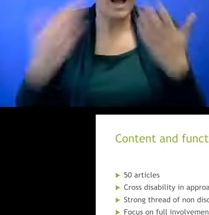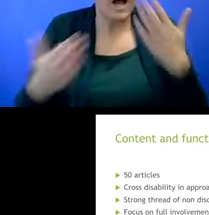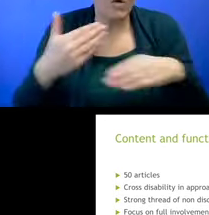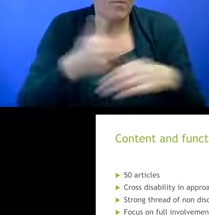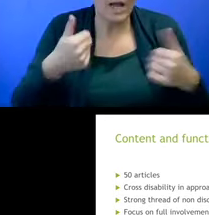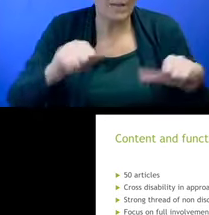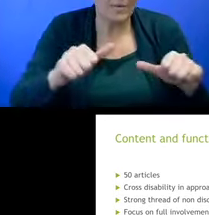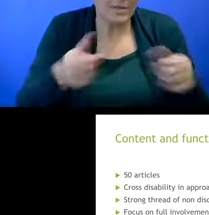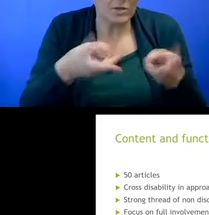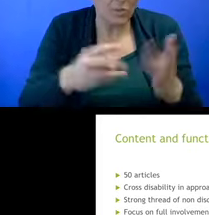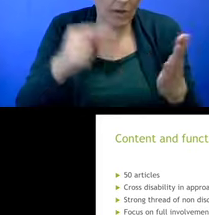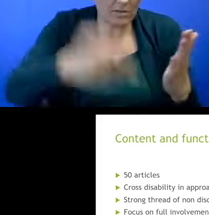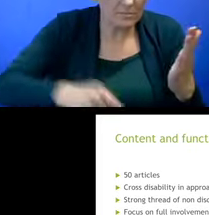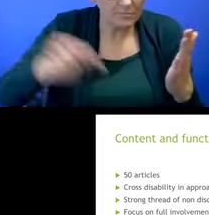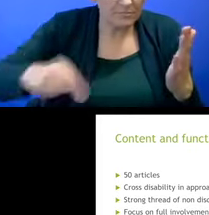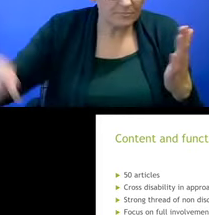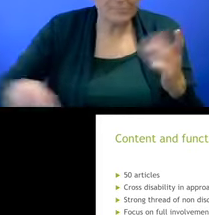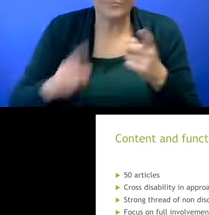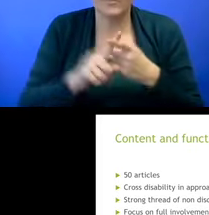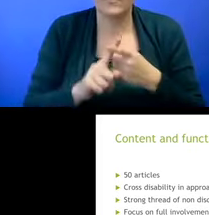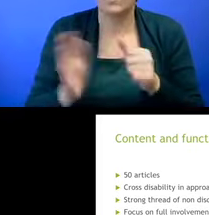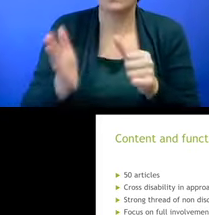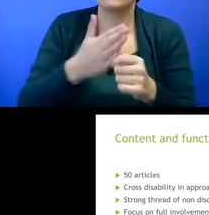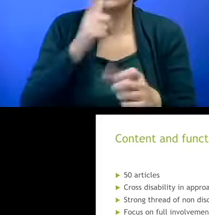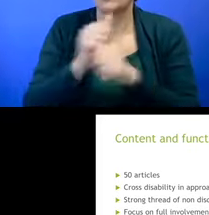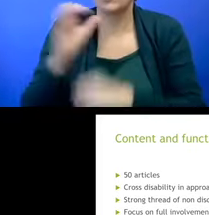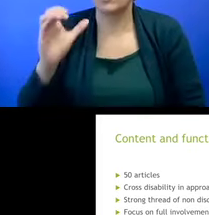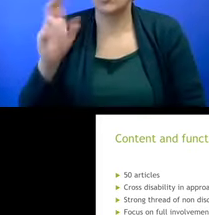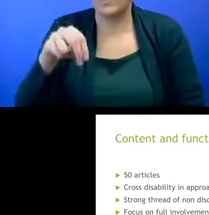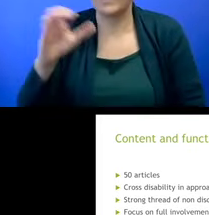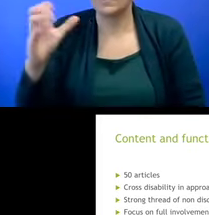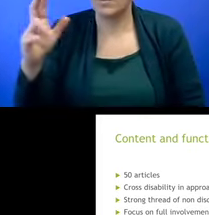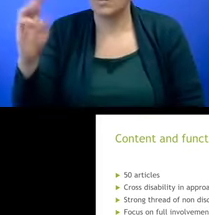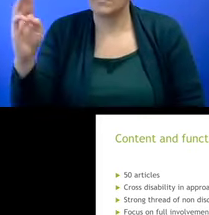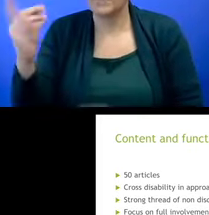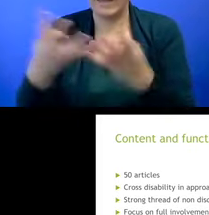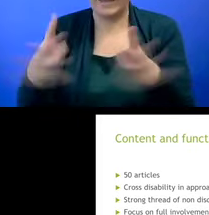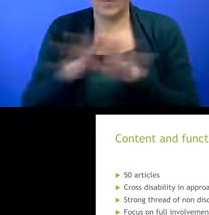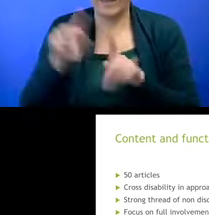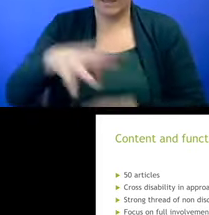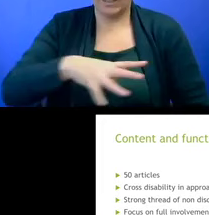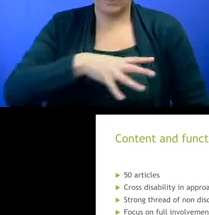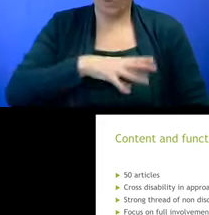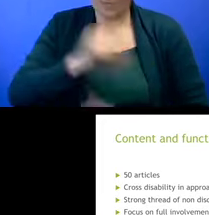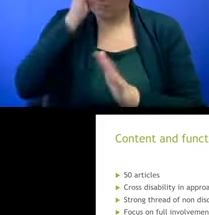First of all, we have what's known as the UNCRPD Committee, an expert committee in charge of monitoring